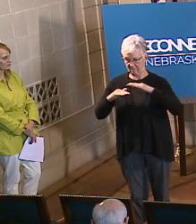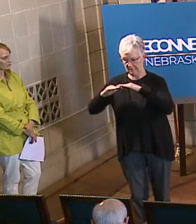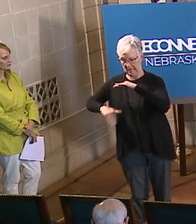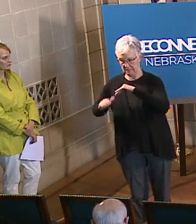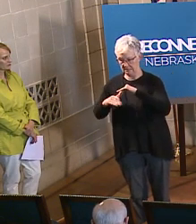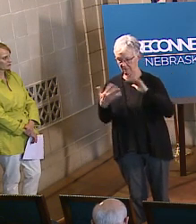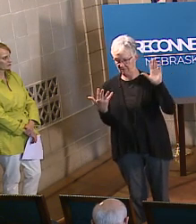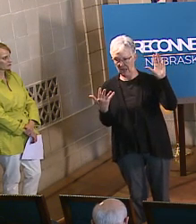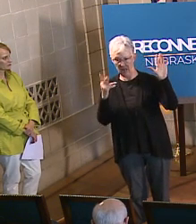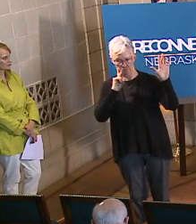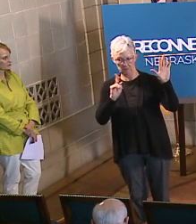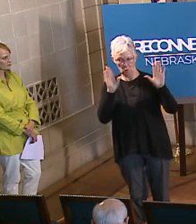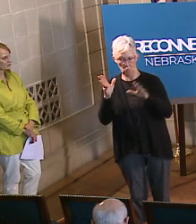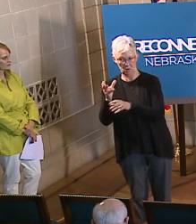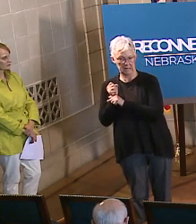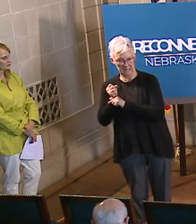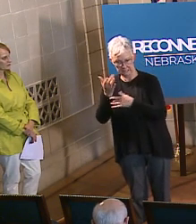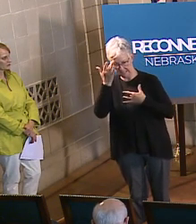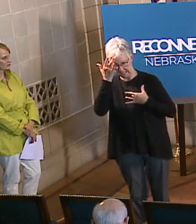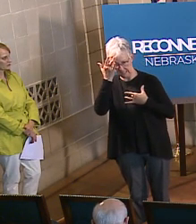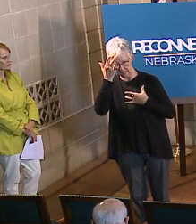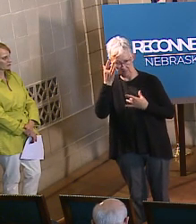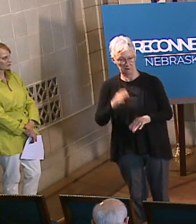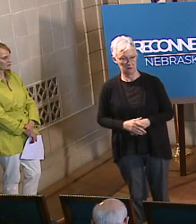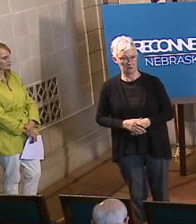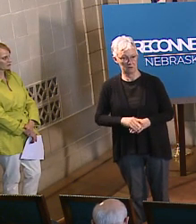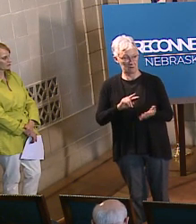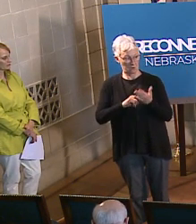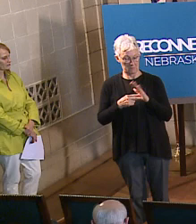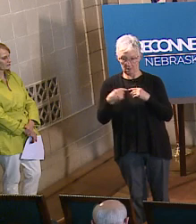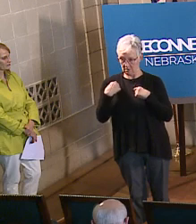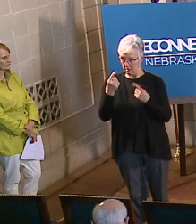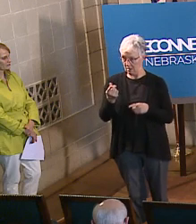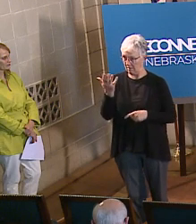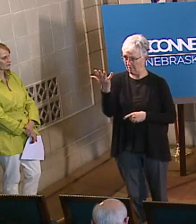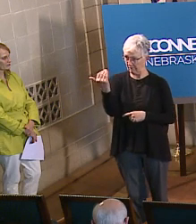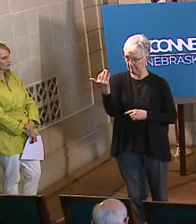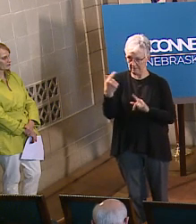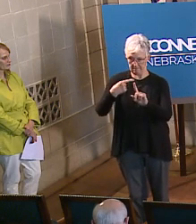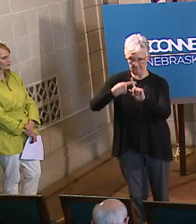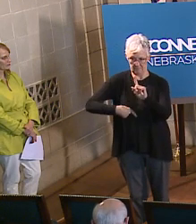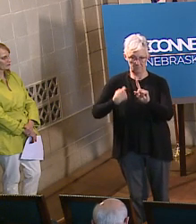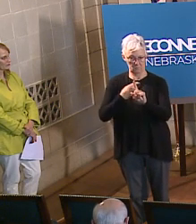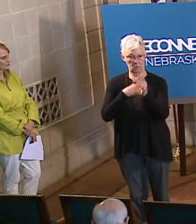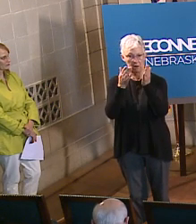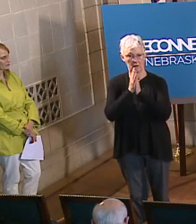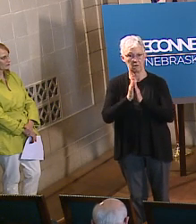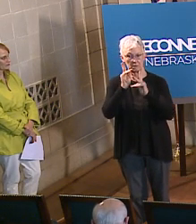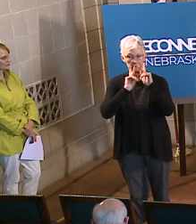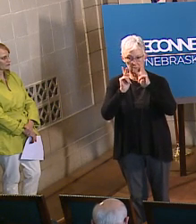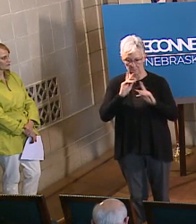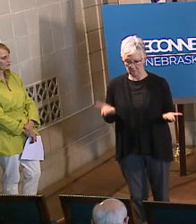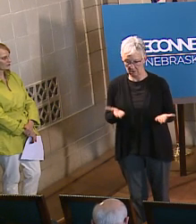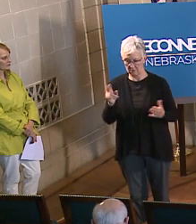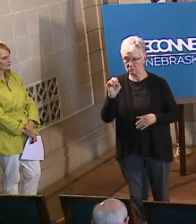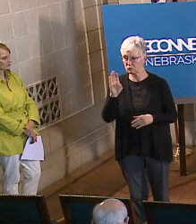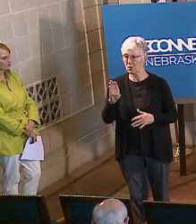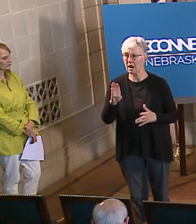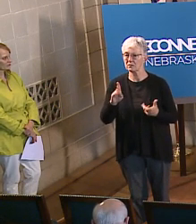OUR CASES PER 100,000 HAVE BEEN LESS THAN FIVE.